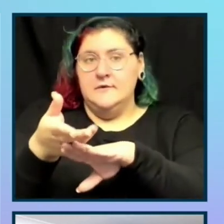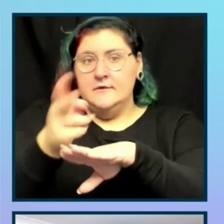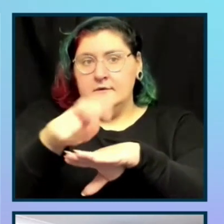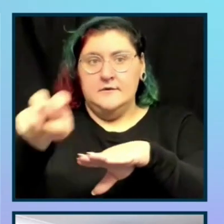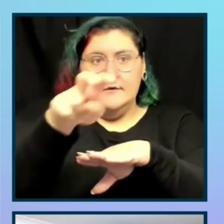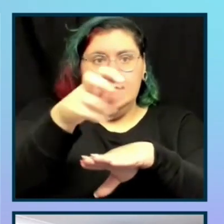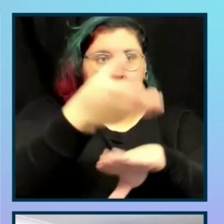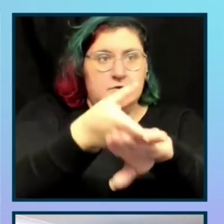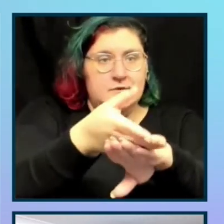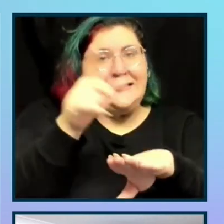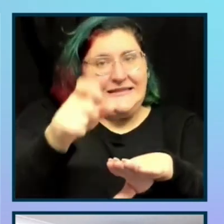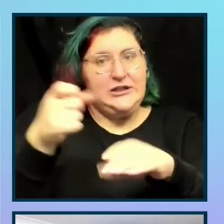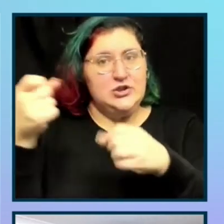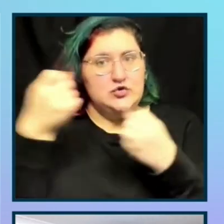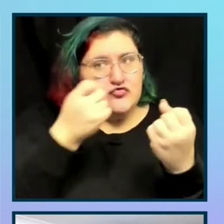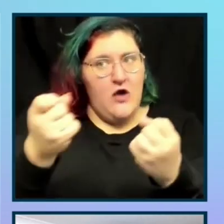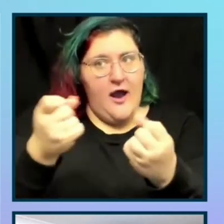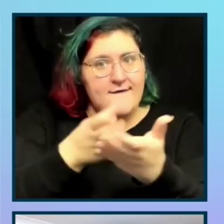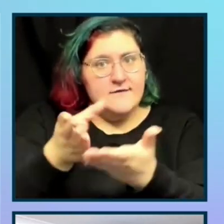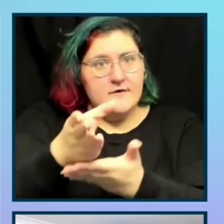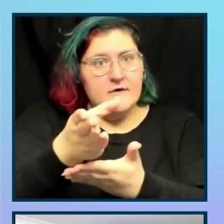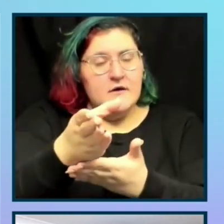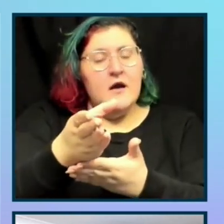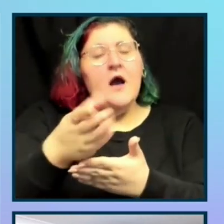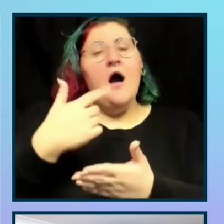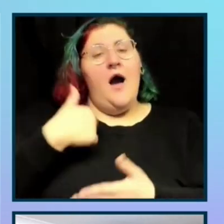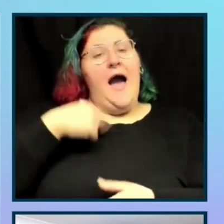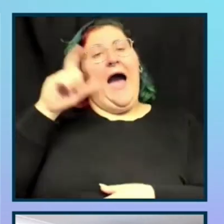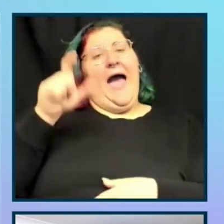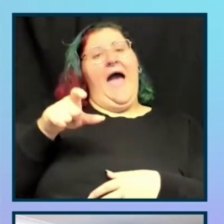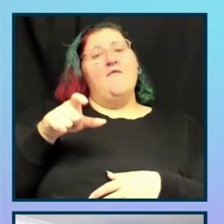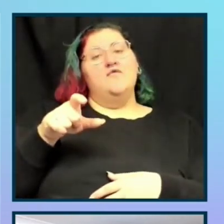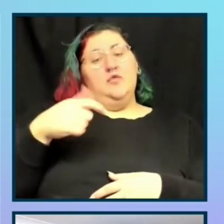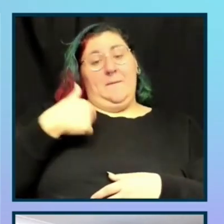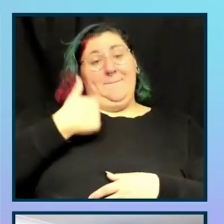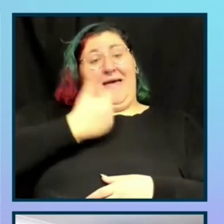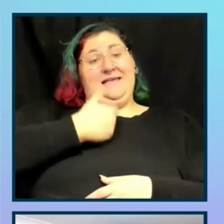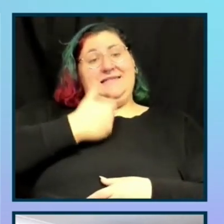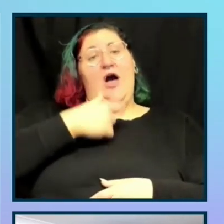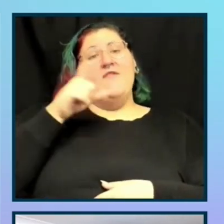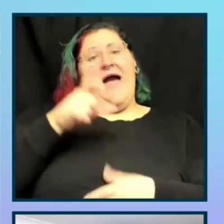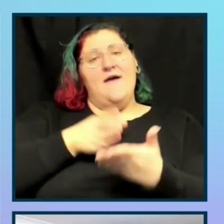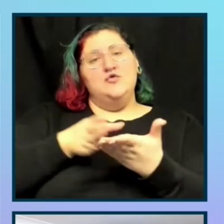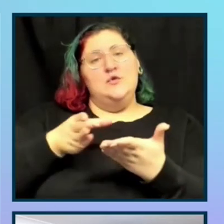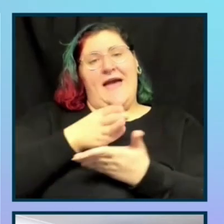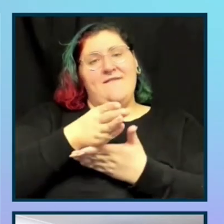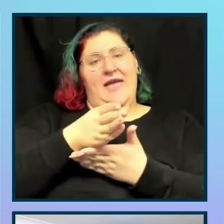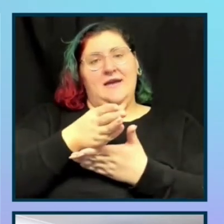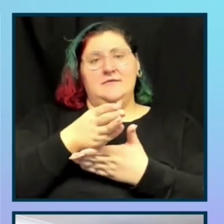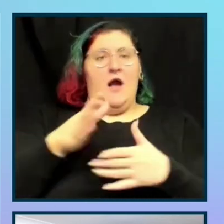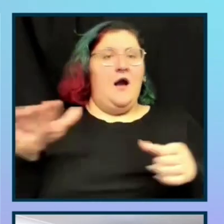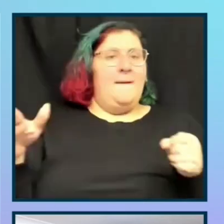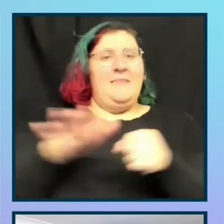I have to navigate manually. And I I'll tell you kind of where that was in a second. So let's just roll the footage.